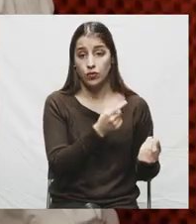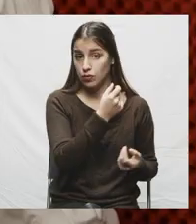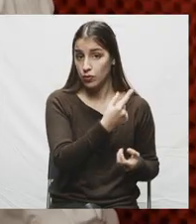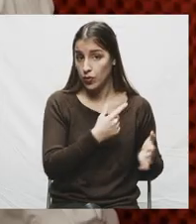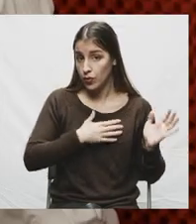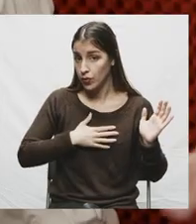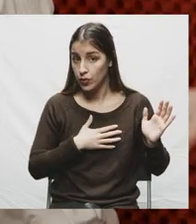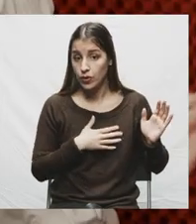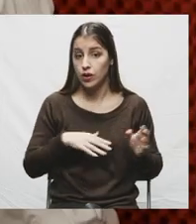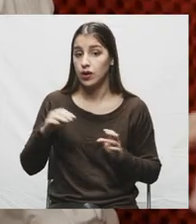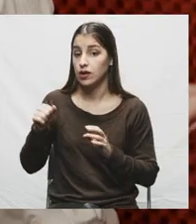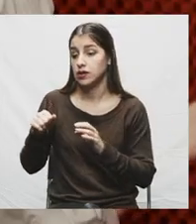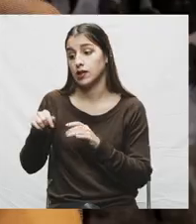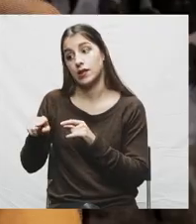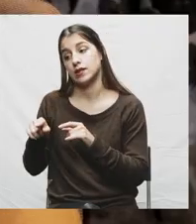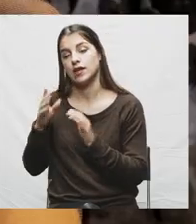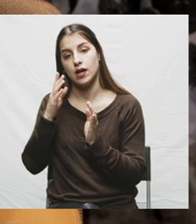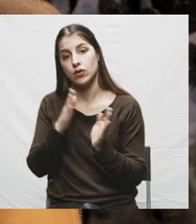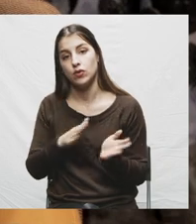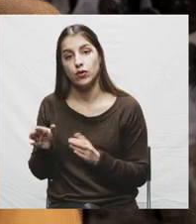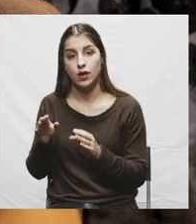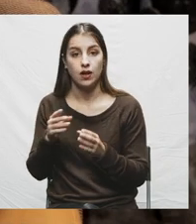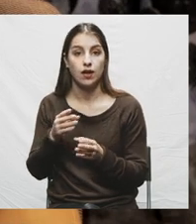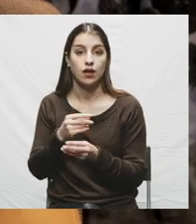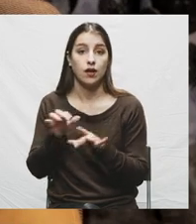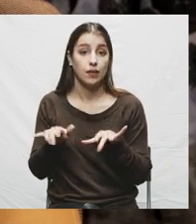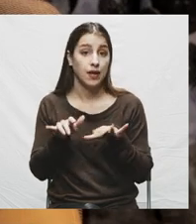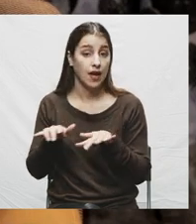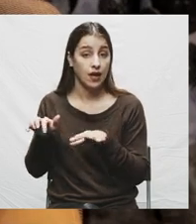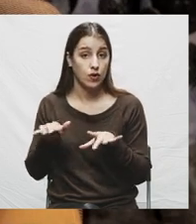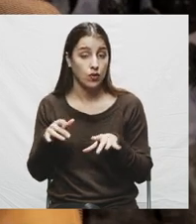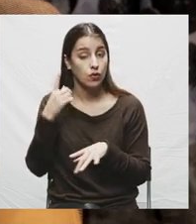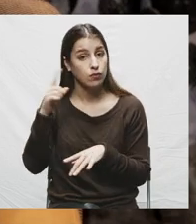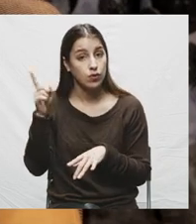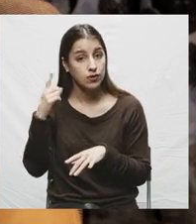There was nothing like that. There was piano music, the ballet pianists with classical music.